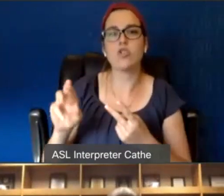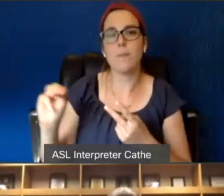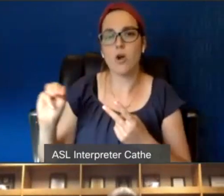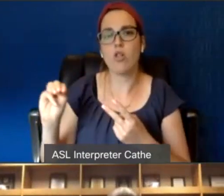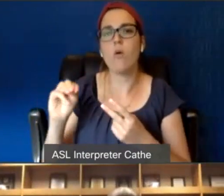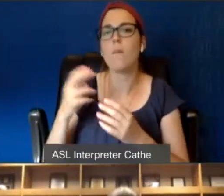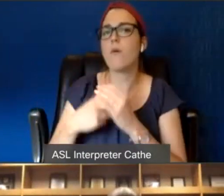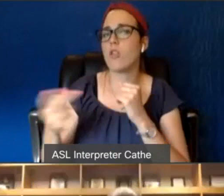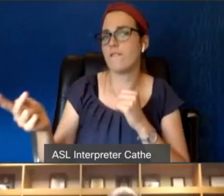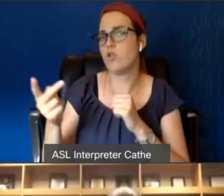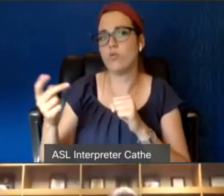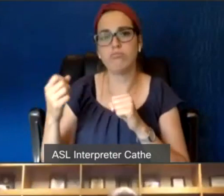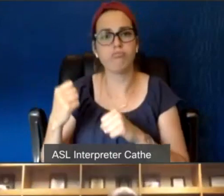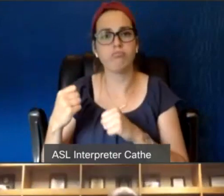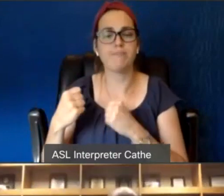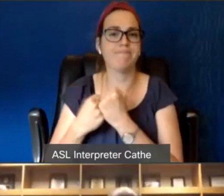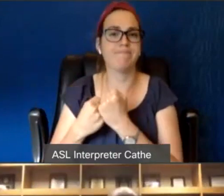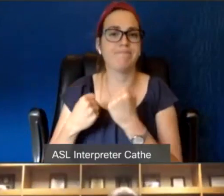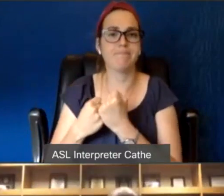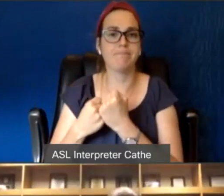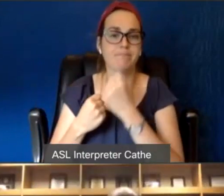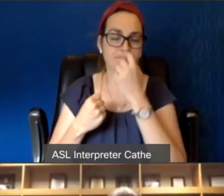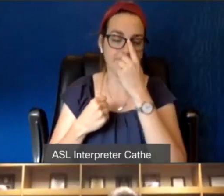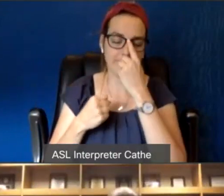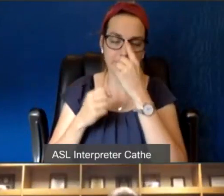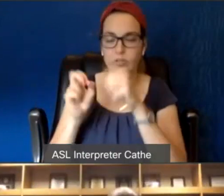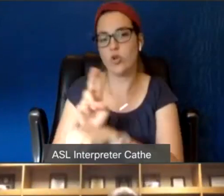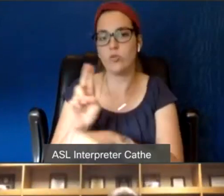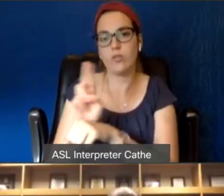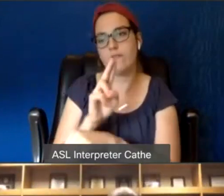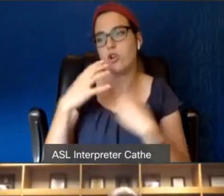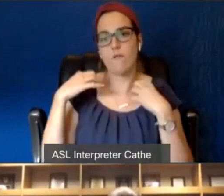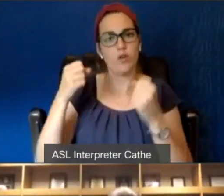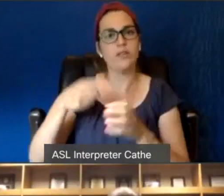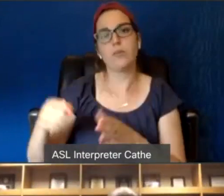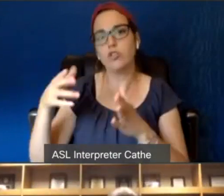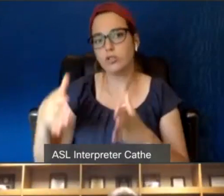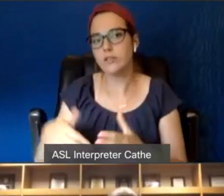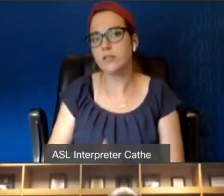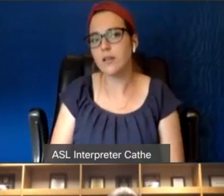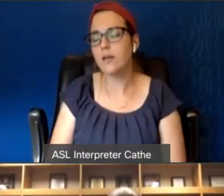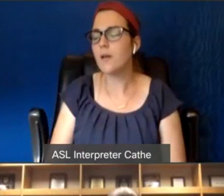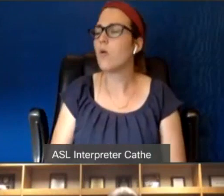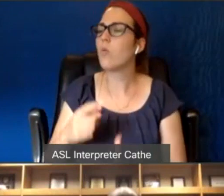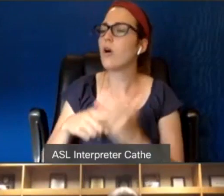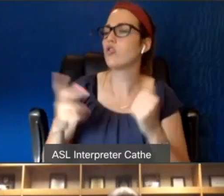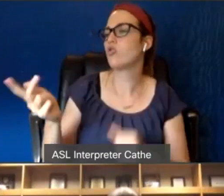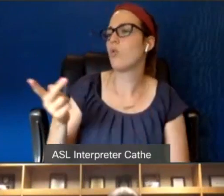for the use of recovery specialists. What thoughts do you have that you can share